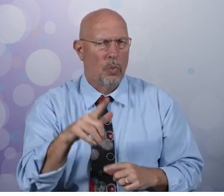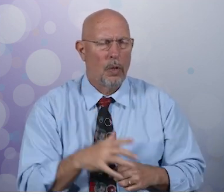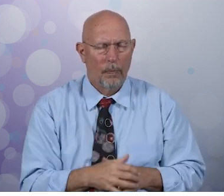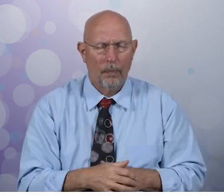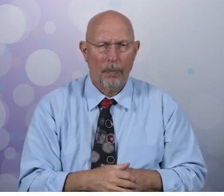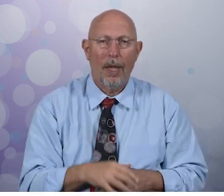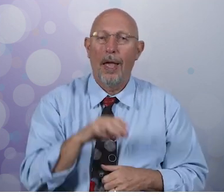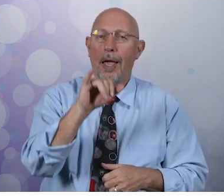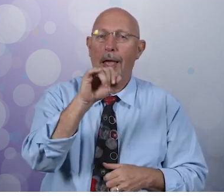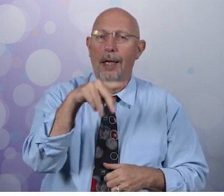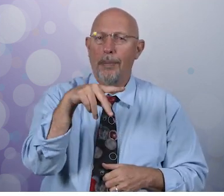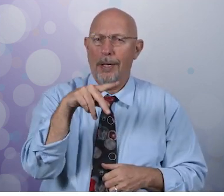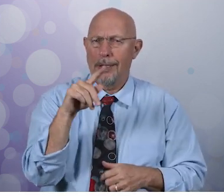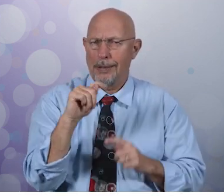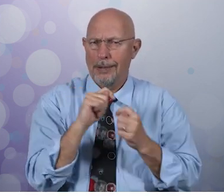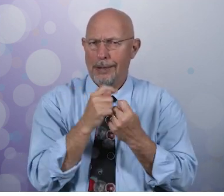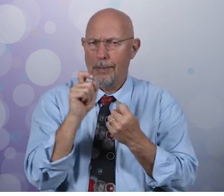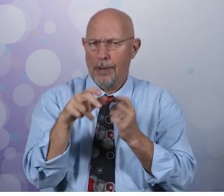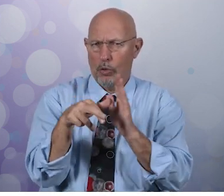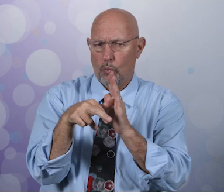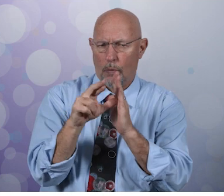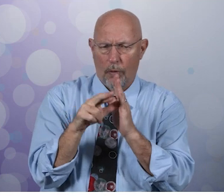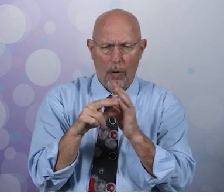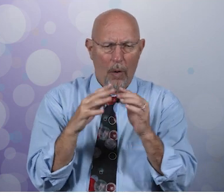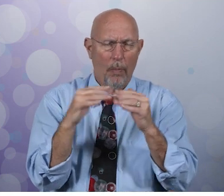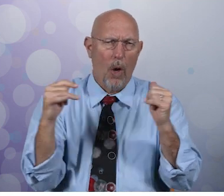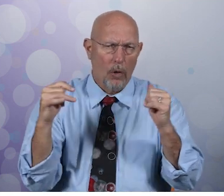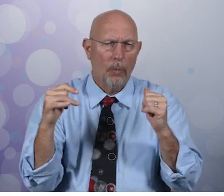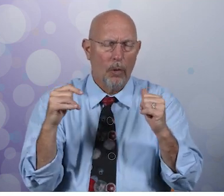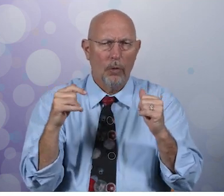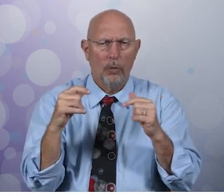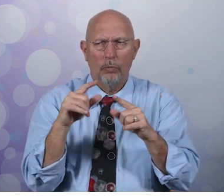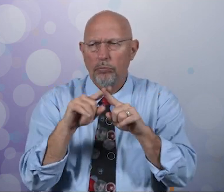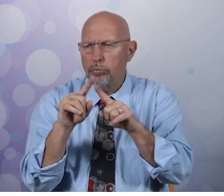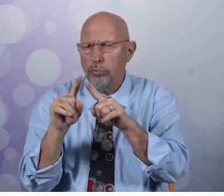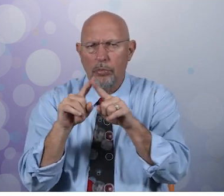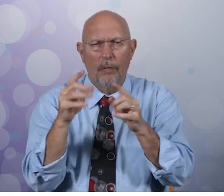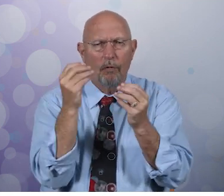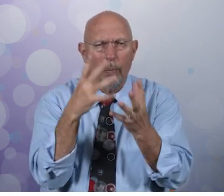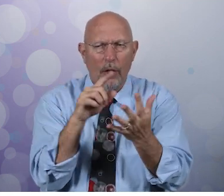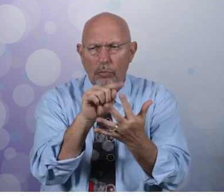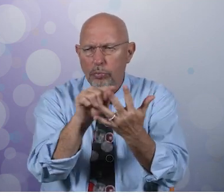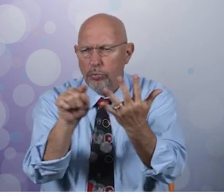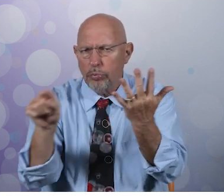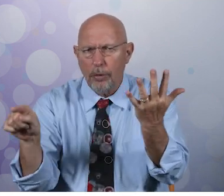IEP teams must review multiple sources of information, including the student's